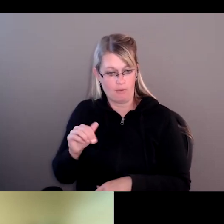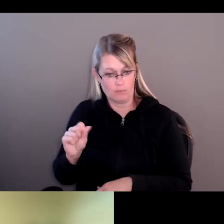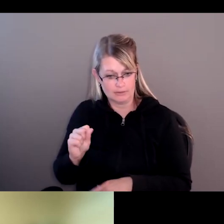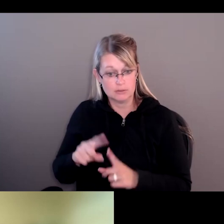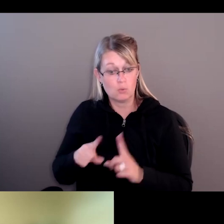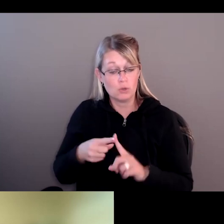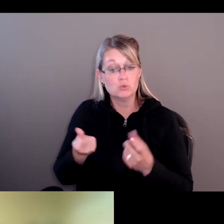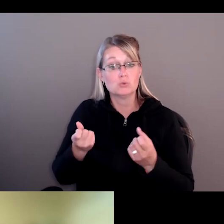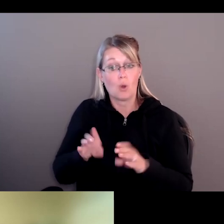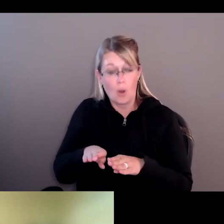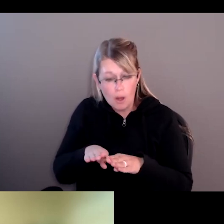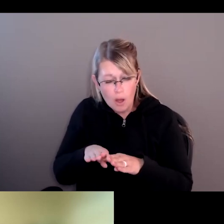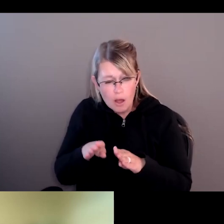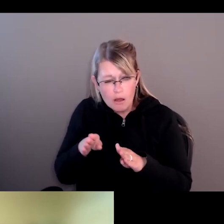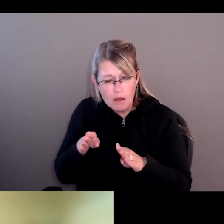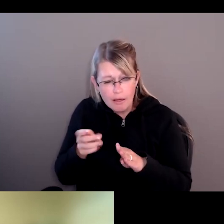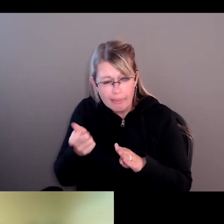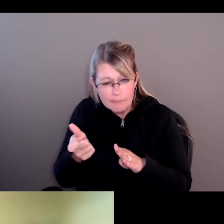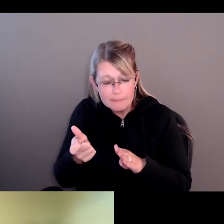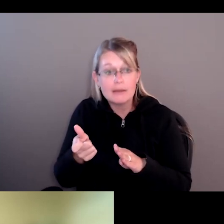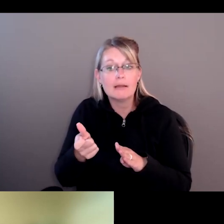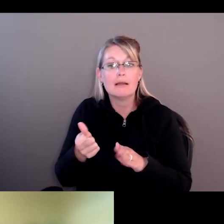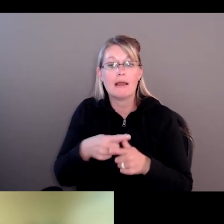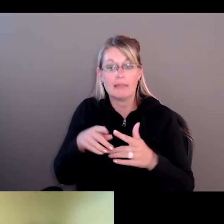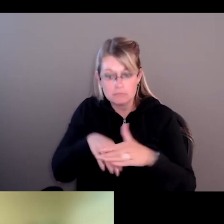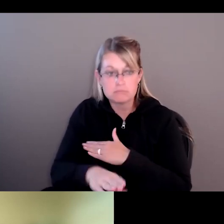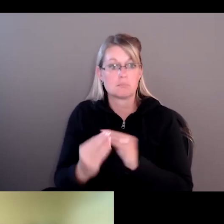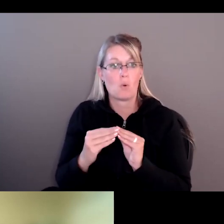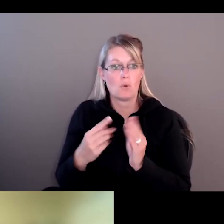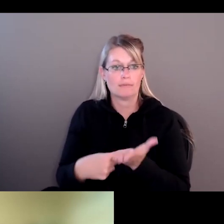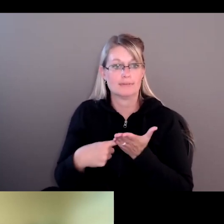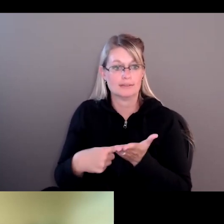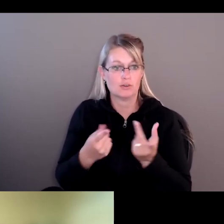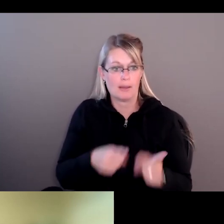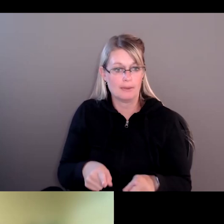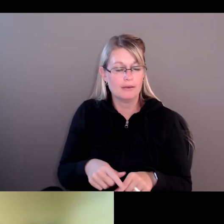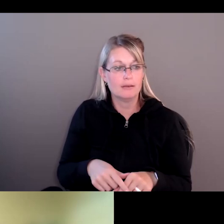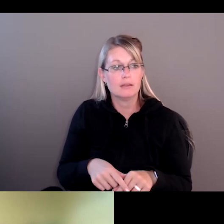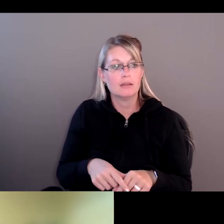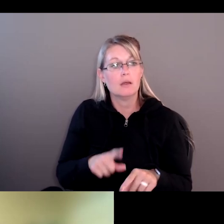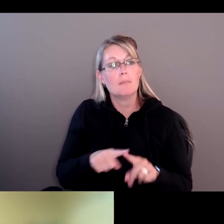that door open a little bit I feel like that less and less is where the confusion happens. But it's